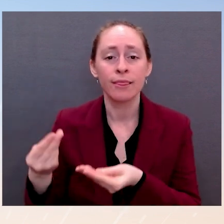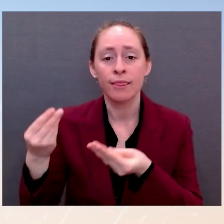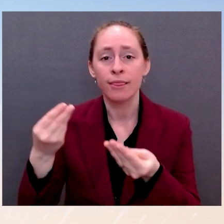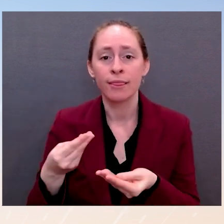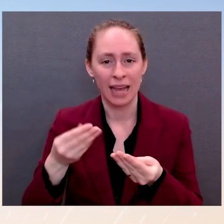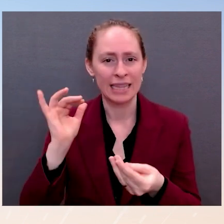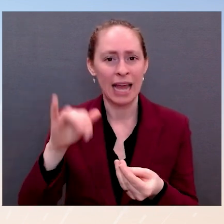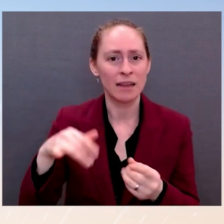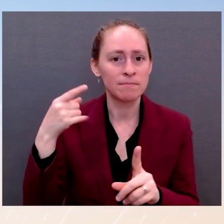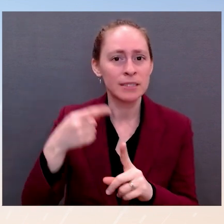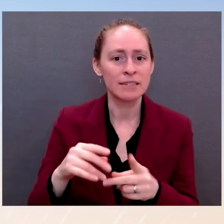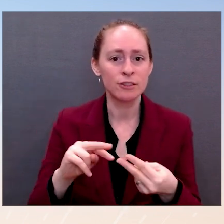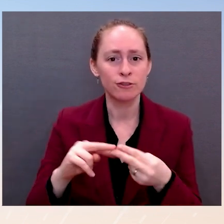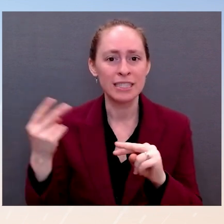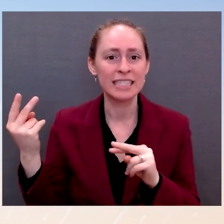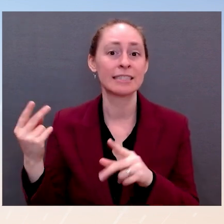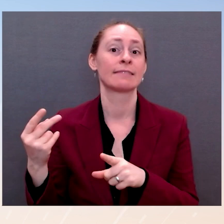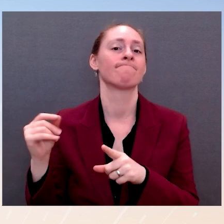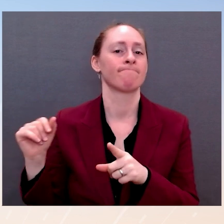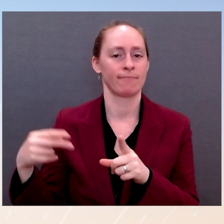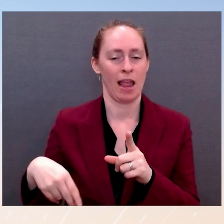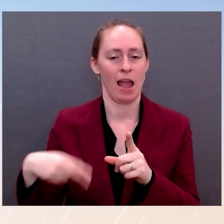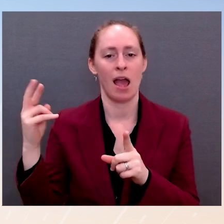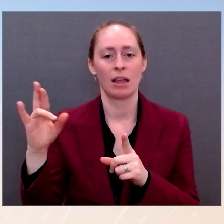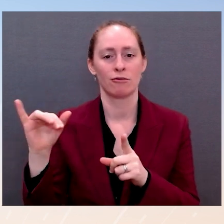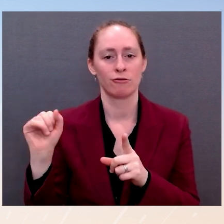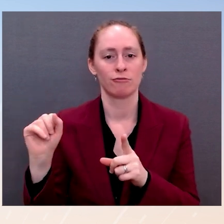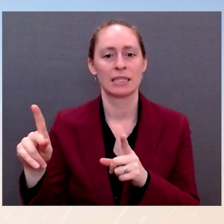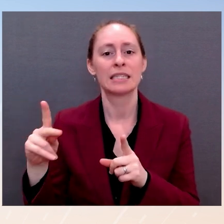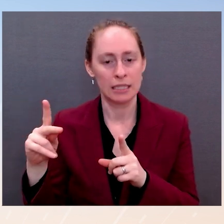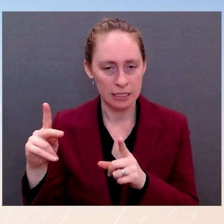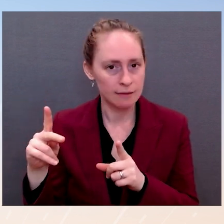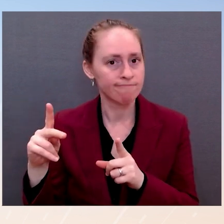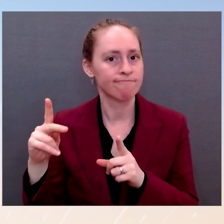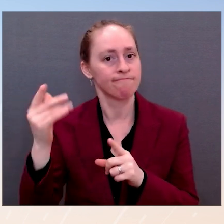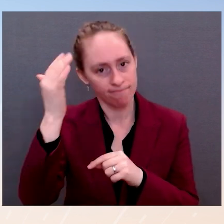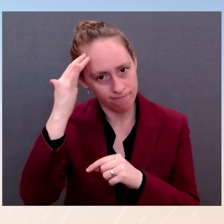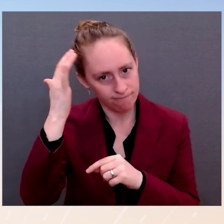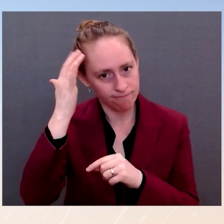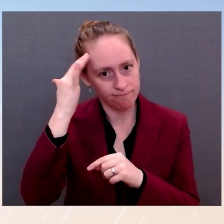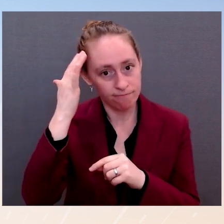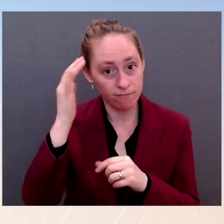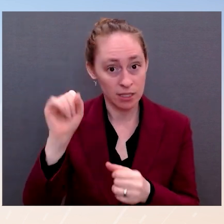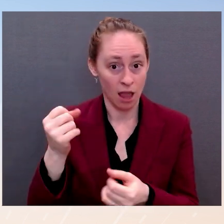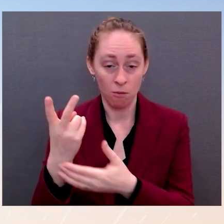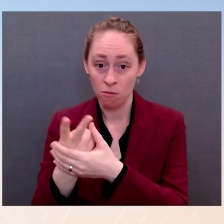You may have inherited certain types of genes that predispose you to being at a greater risk